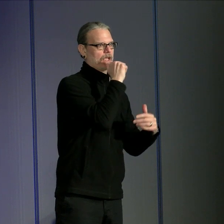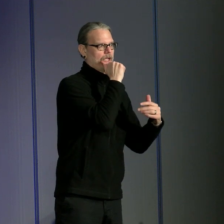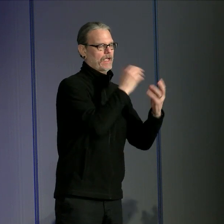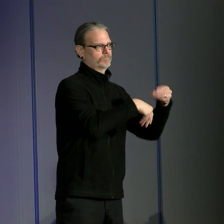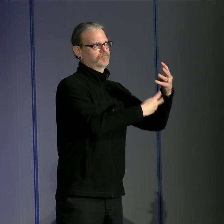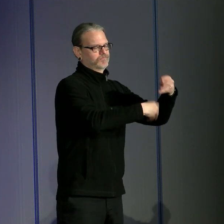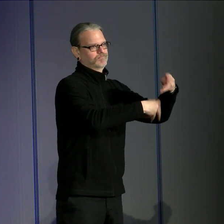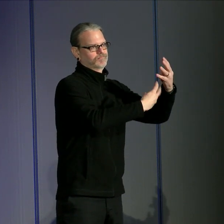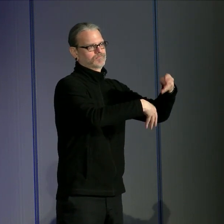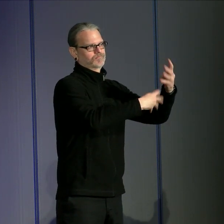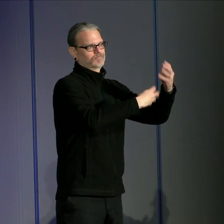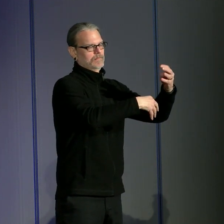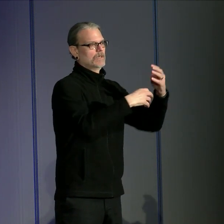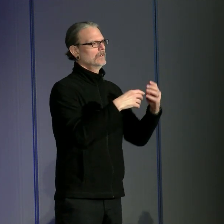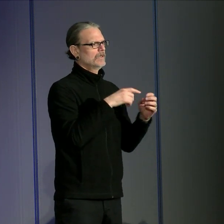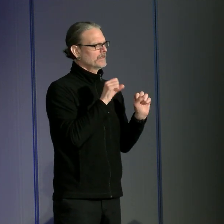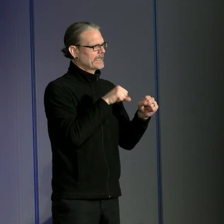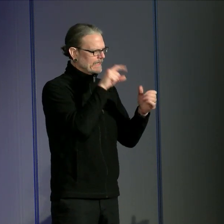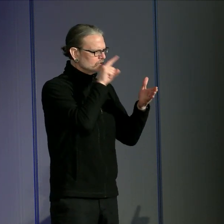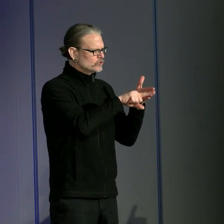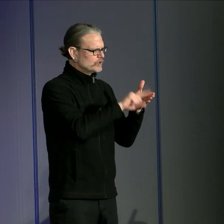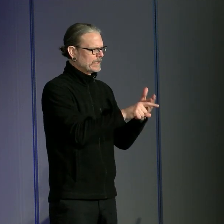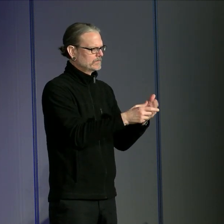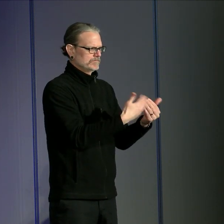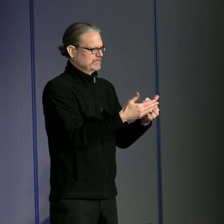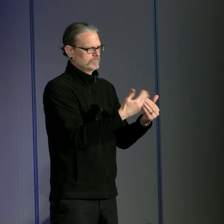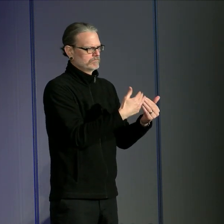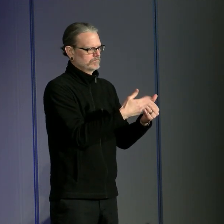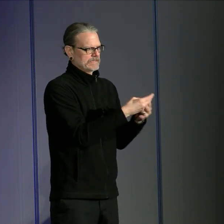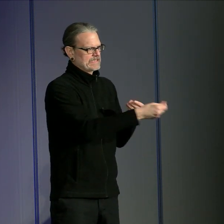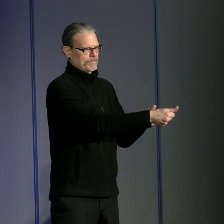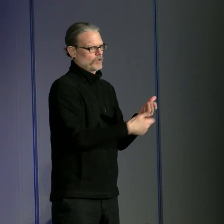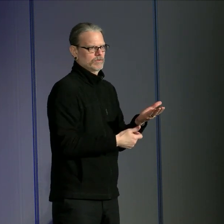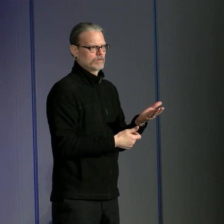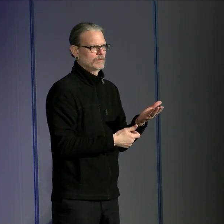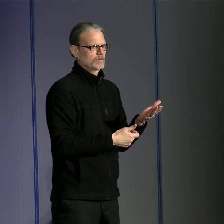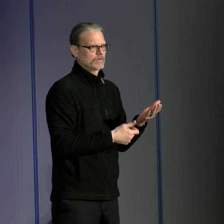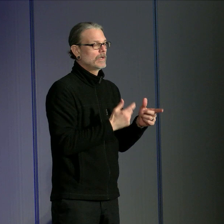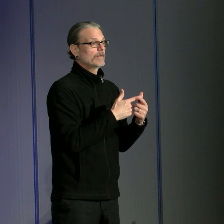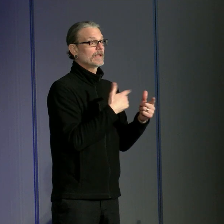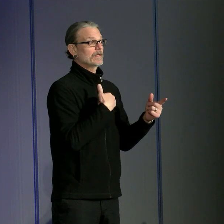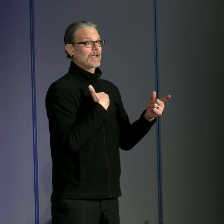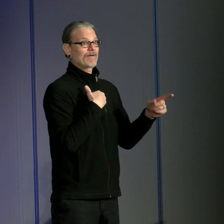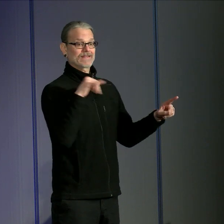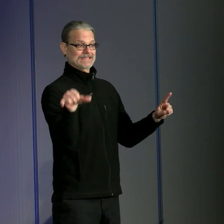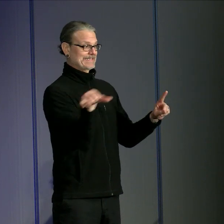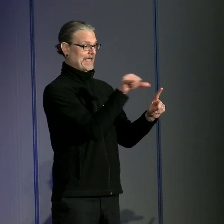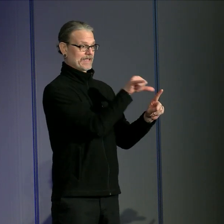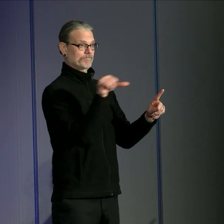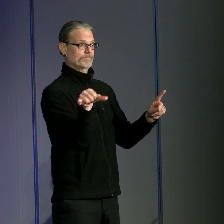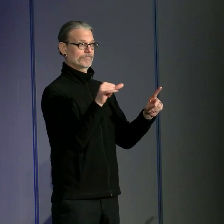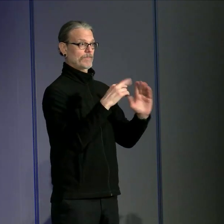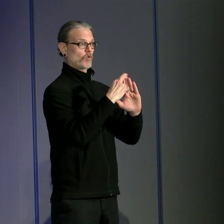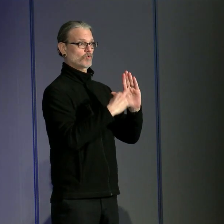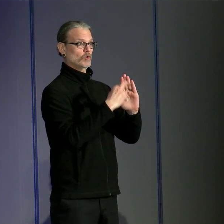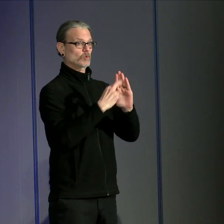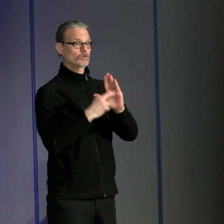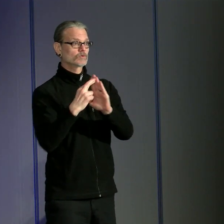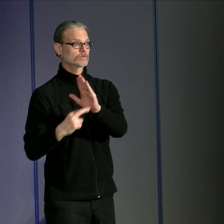They can check these things very simply. And then because you're using the same rules to test, then when you monitor these sites